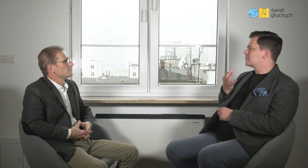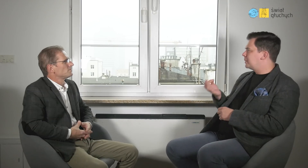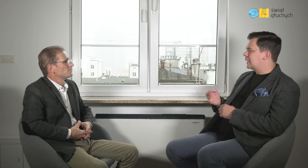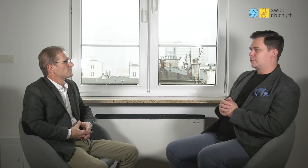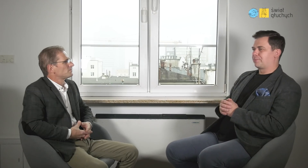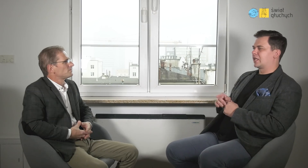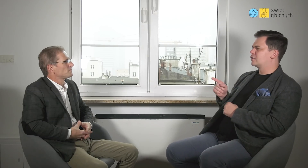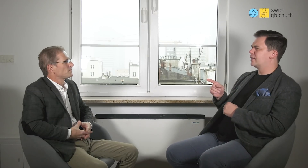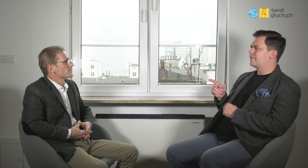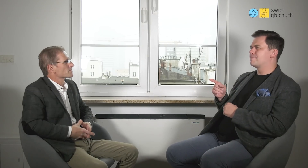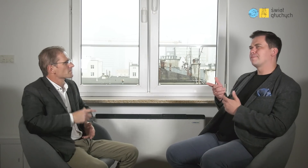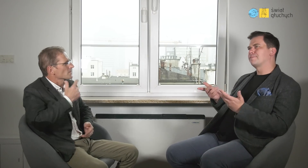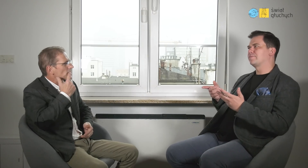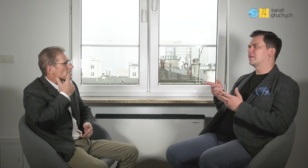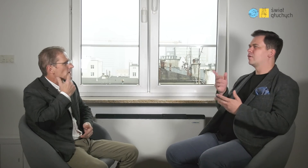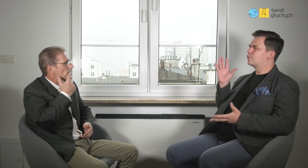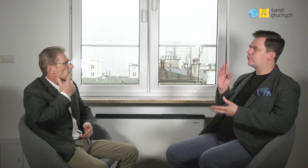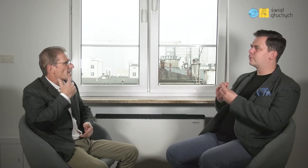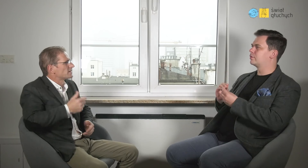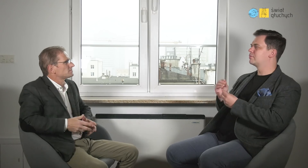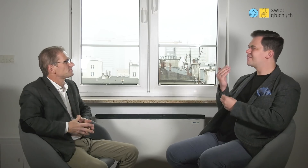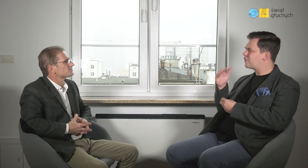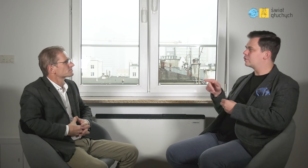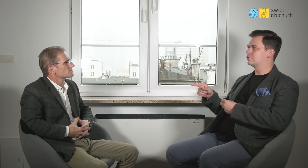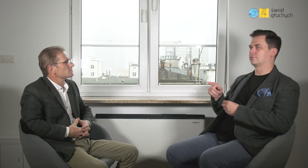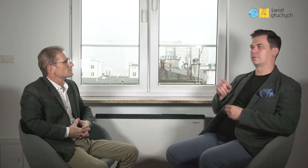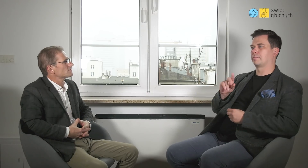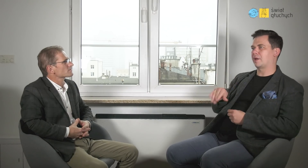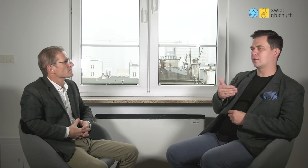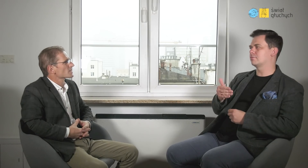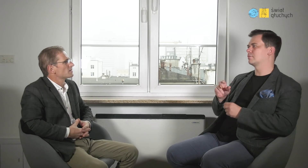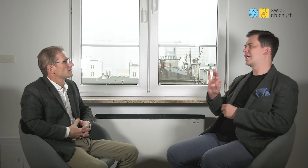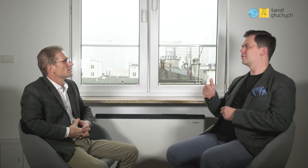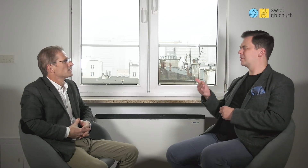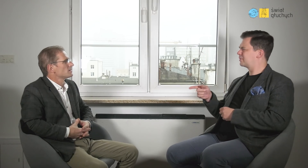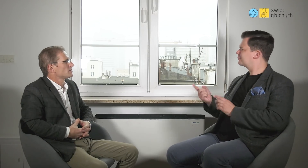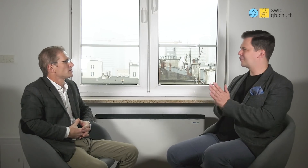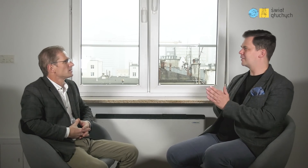I have a question, where do you find yourself in the language and sign system Or in Polish Sign Language.